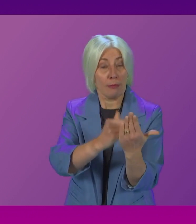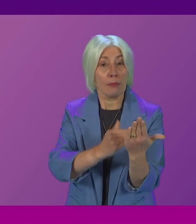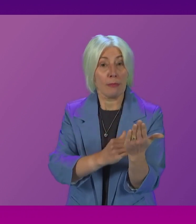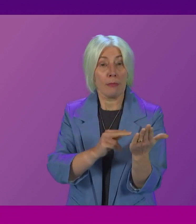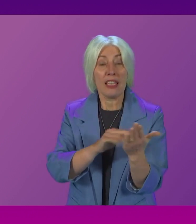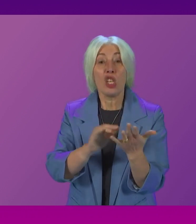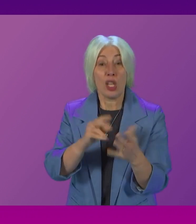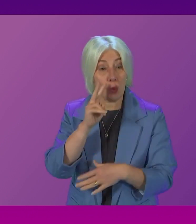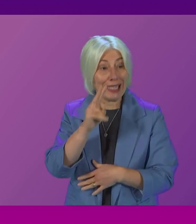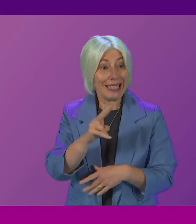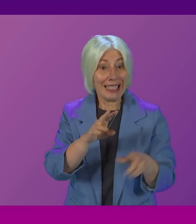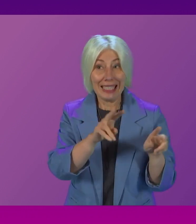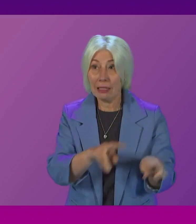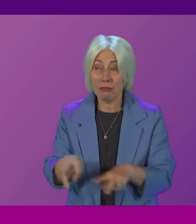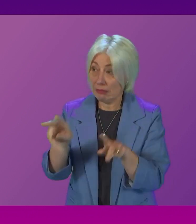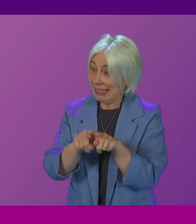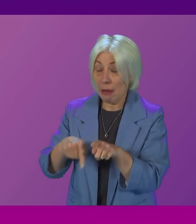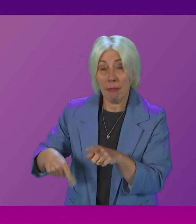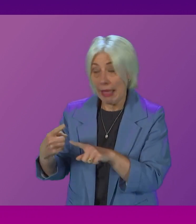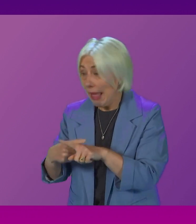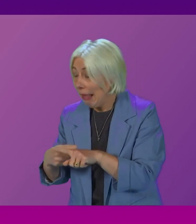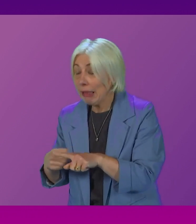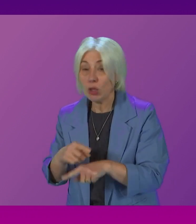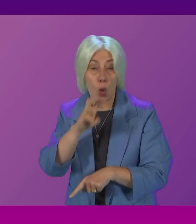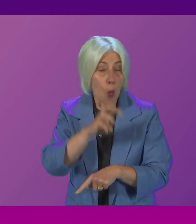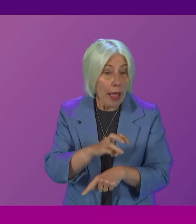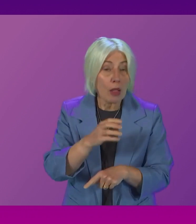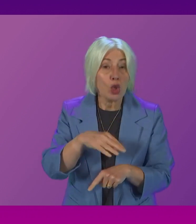that situation across England, Wales and Northern Ireland and in health services across the world